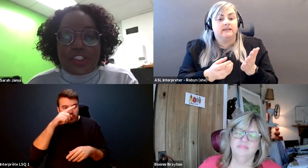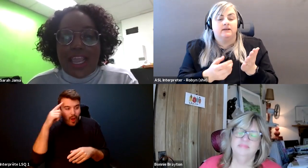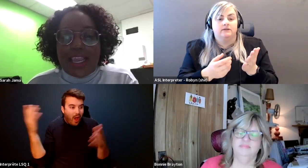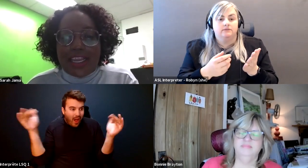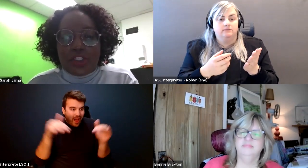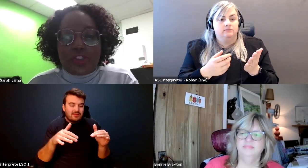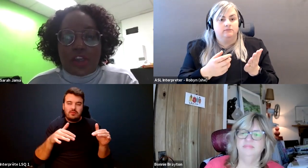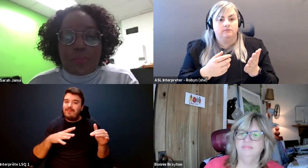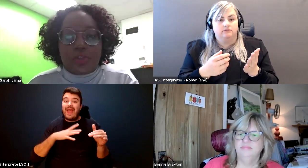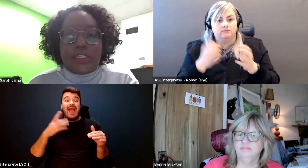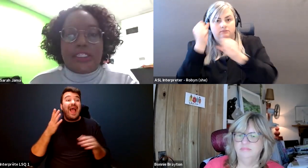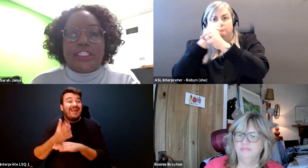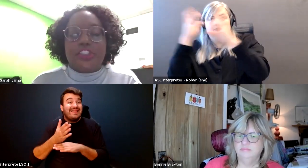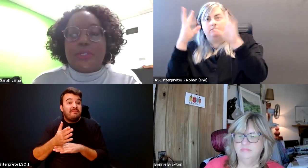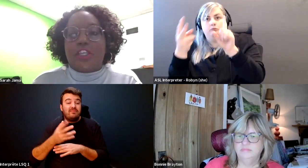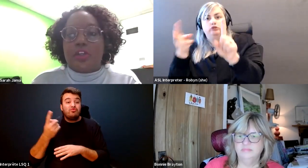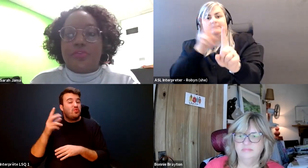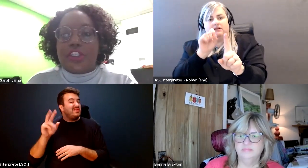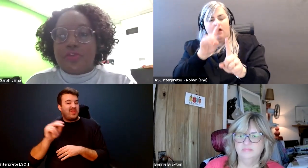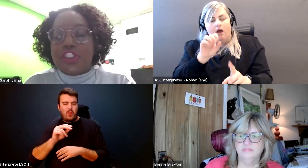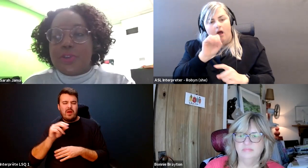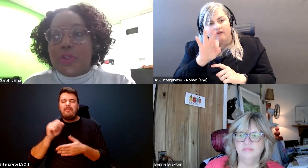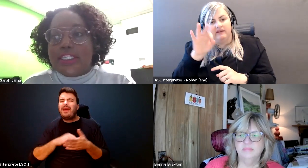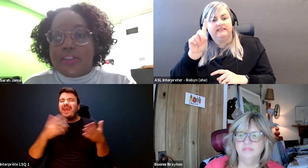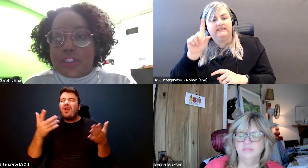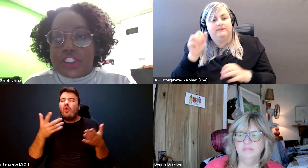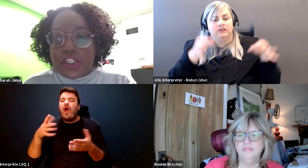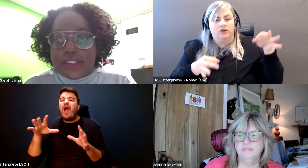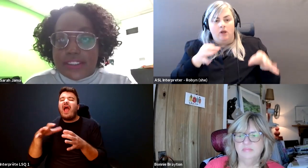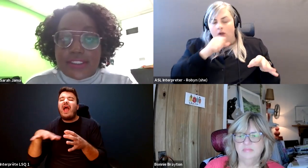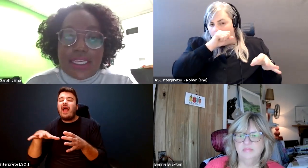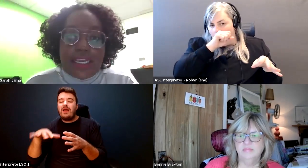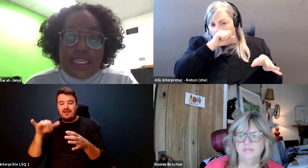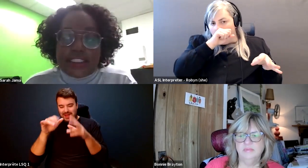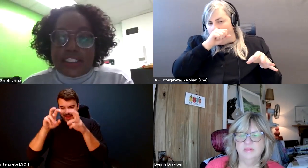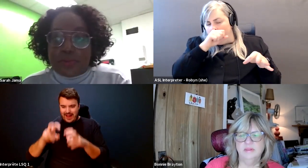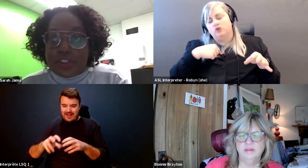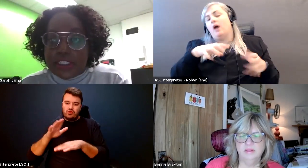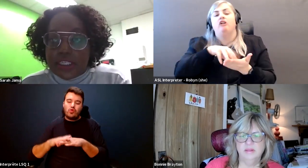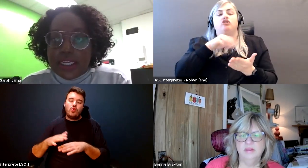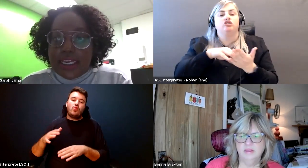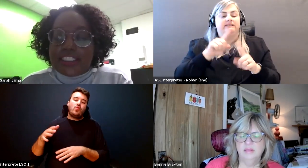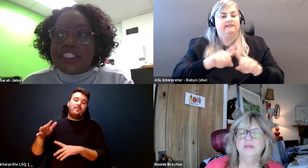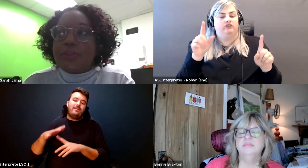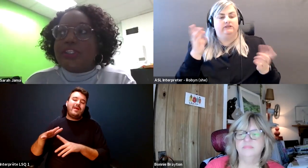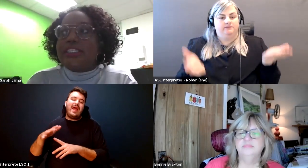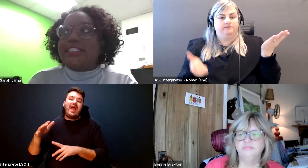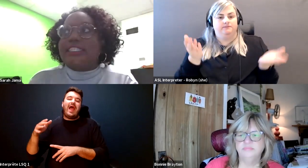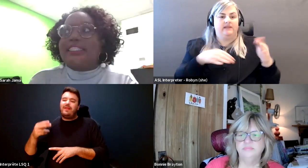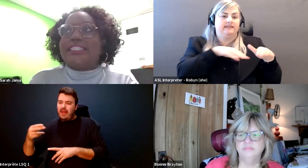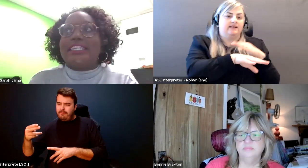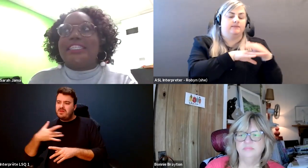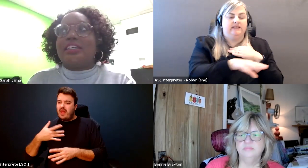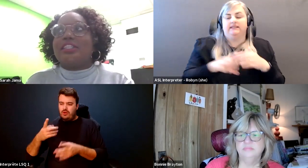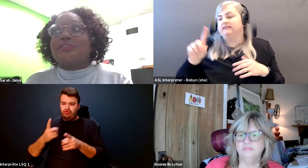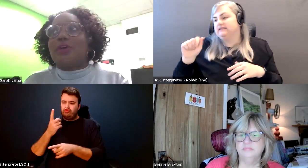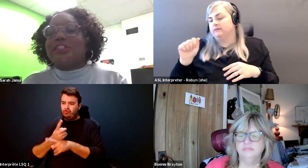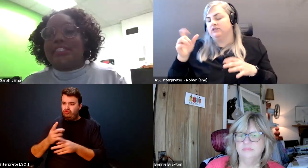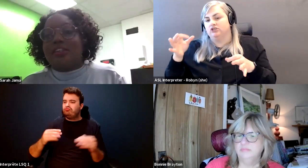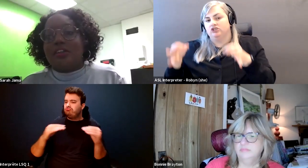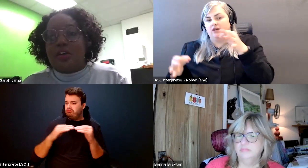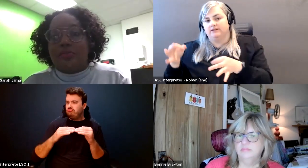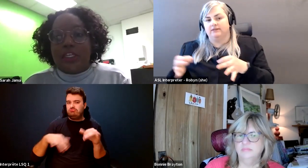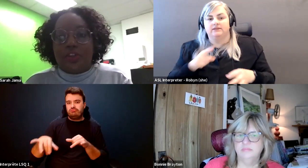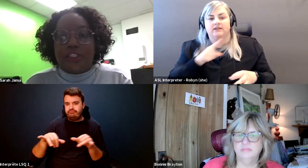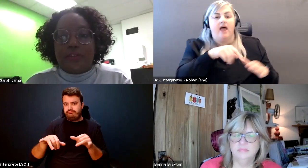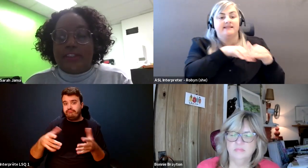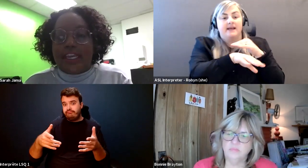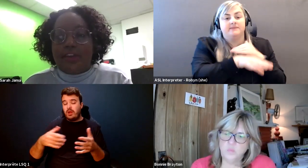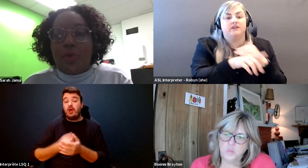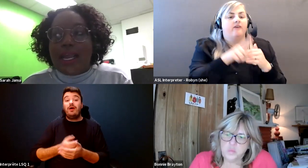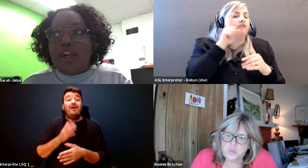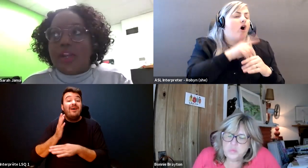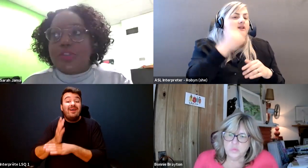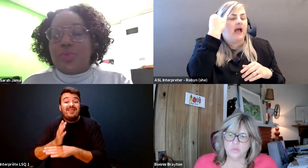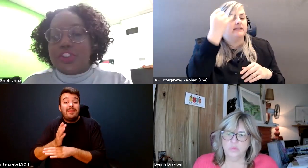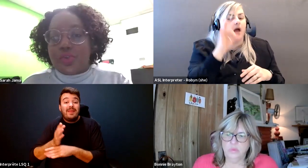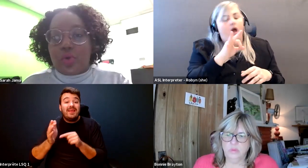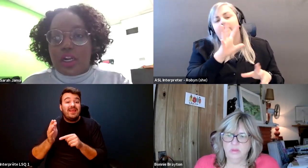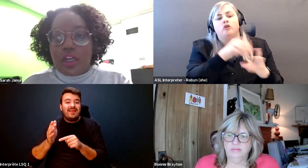Sarah Jama: And I use this opportunity to teach myself the difference between disability justice and accessibility accessibility is the this idea, this false idea of inclusively that if you add a map to a store.